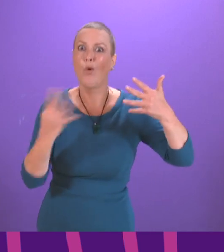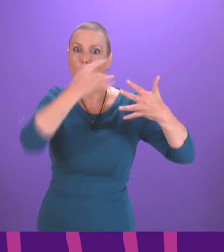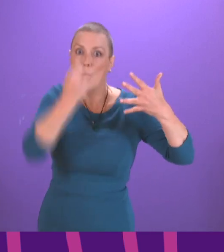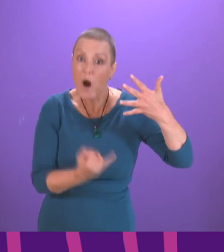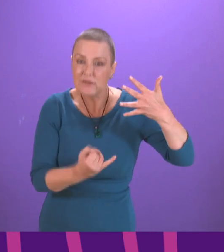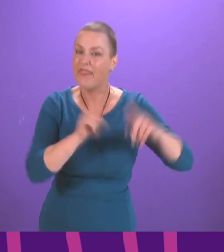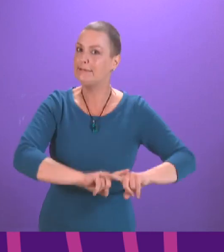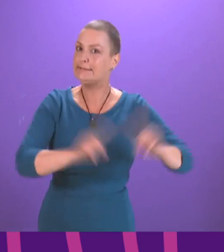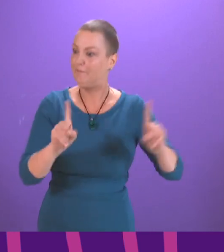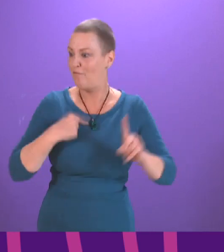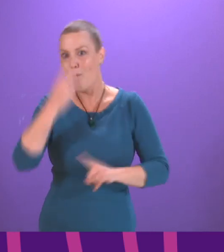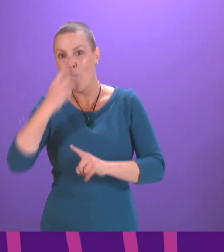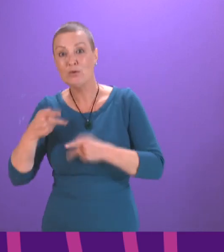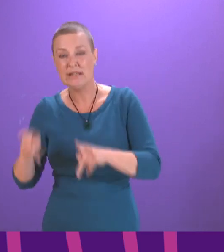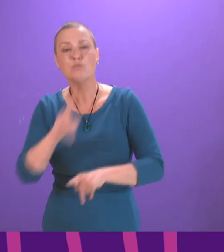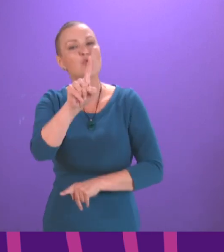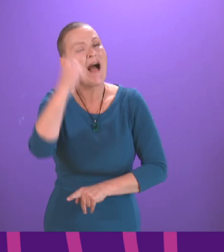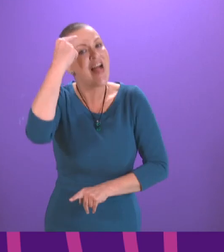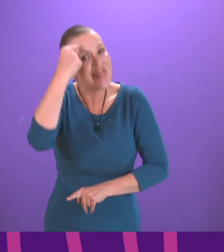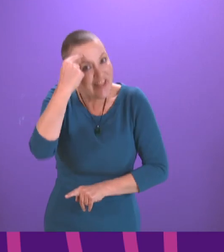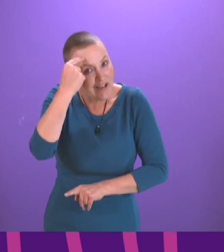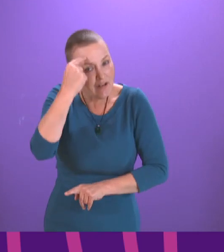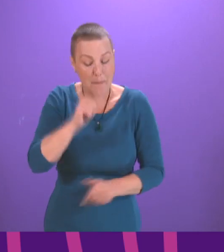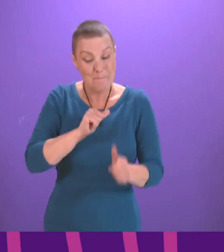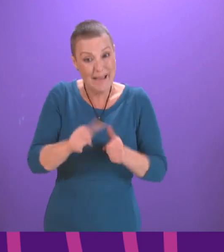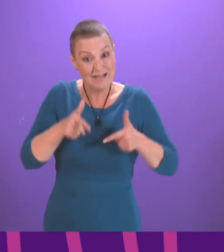in this way, so, for the first application of it, a degree of caution is merited.